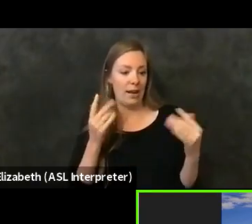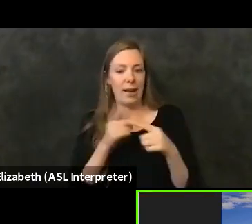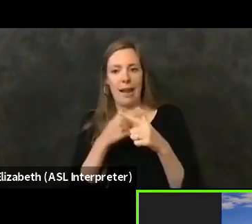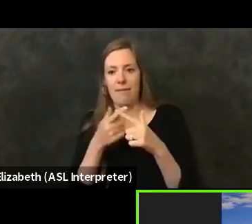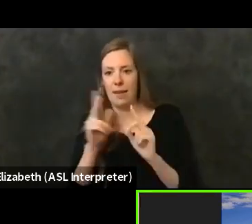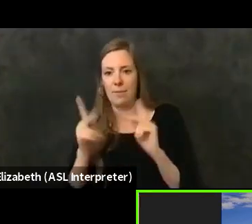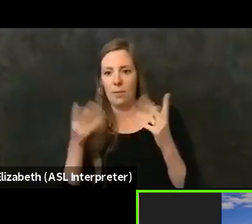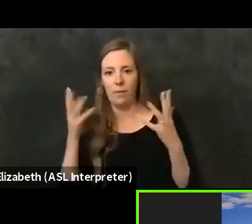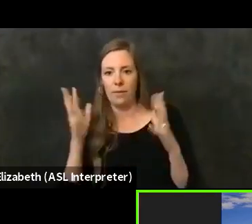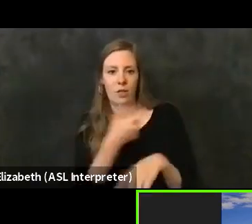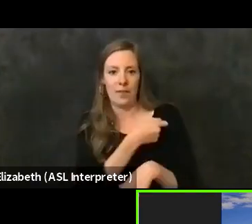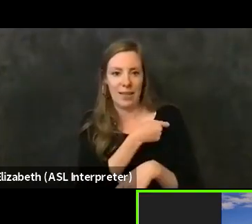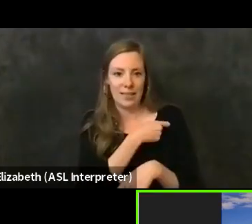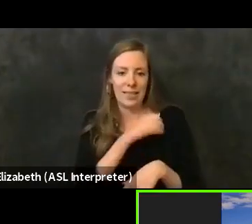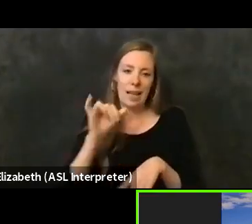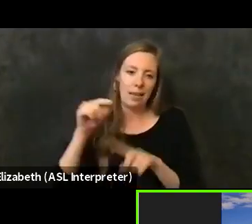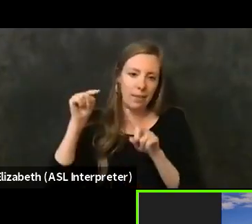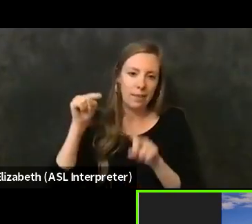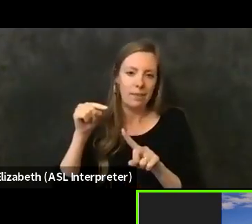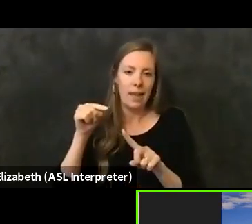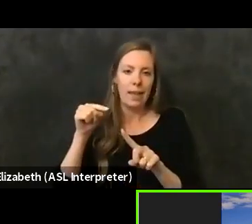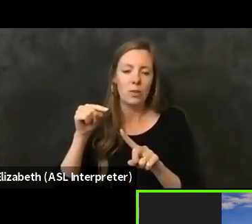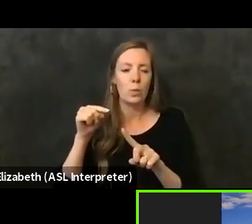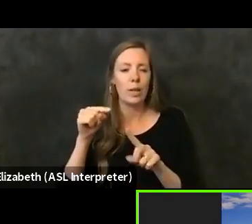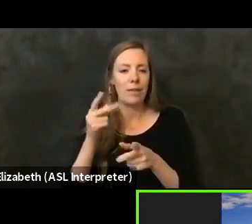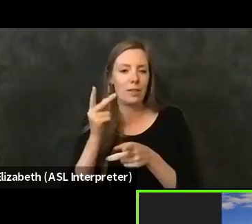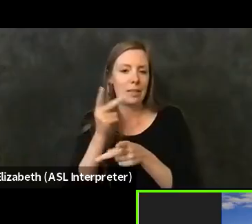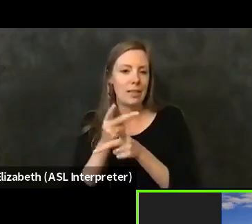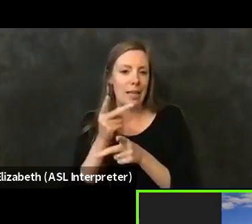And that's where we have to deal with the hesitancy of vaccinations.